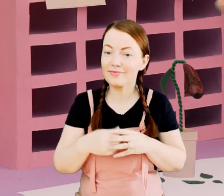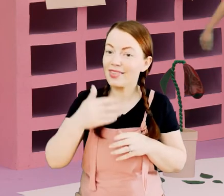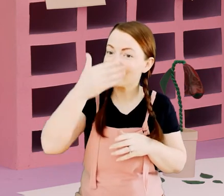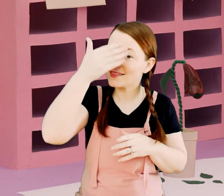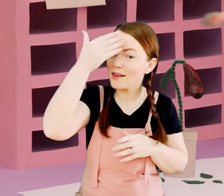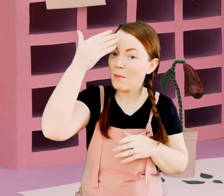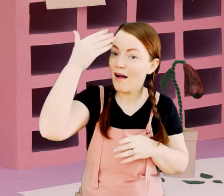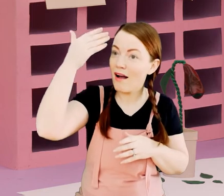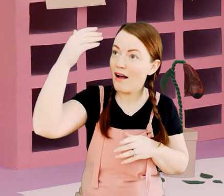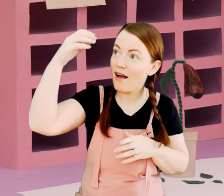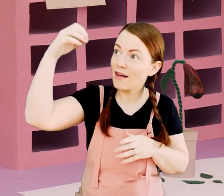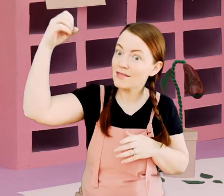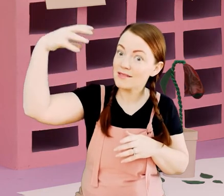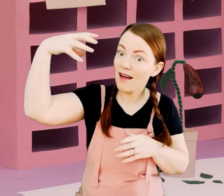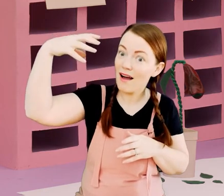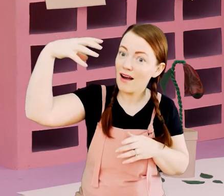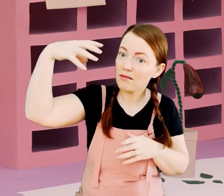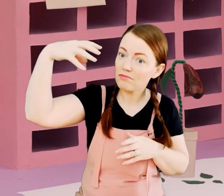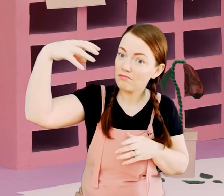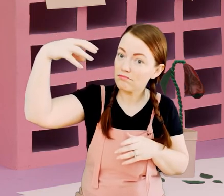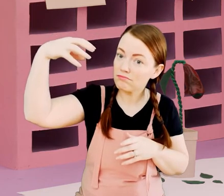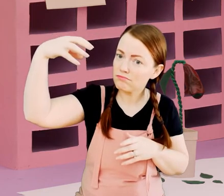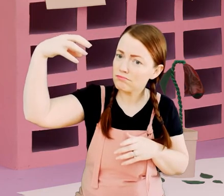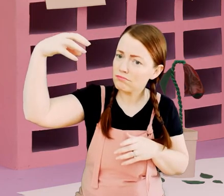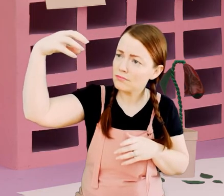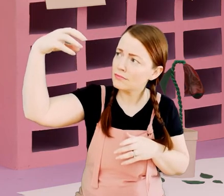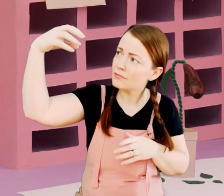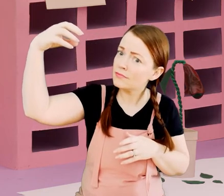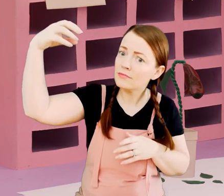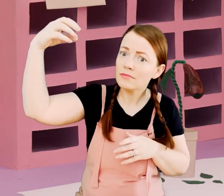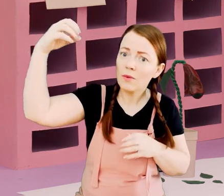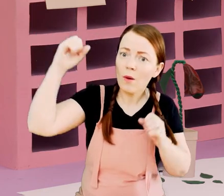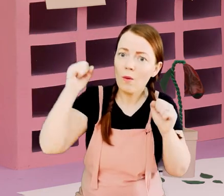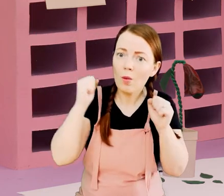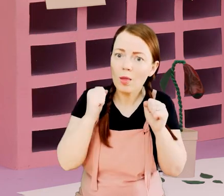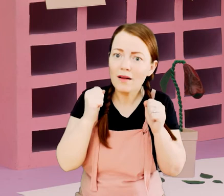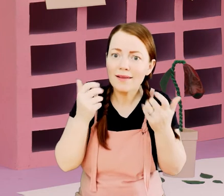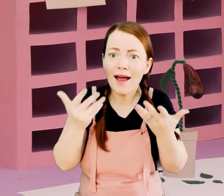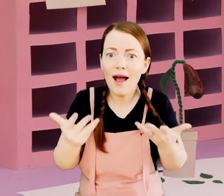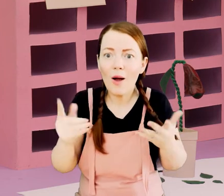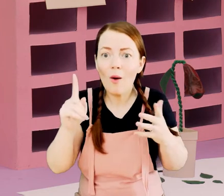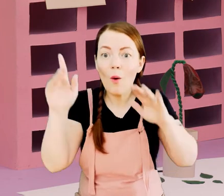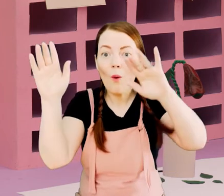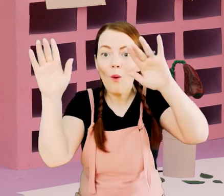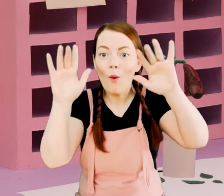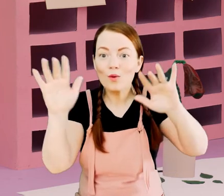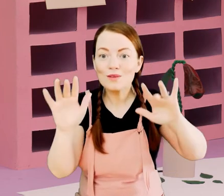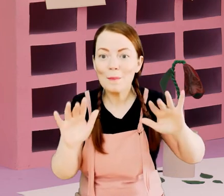The Summer sun is fading, and it's getting colder, I think it's time for autumn...